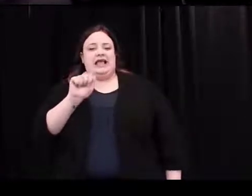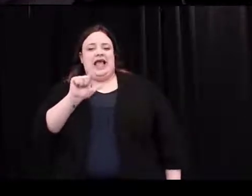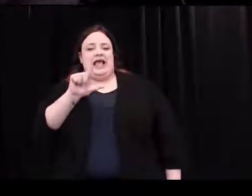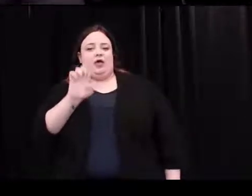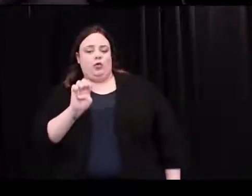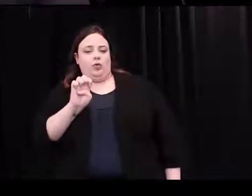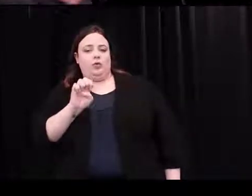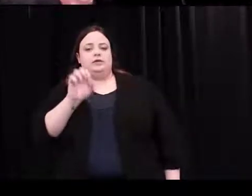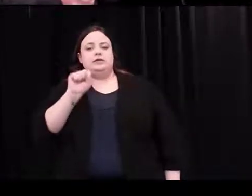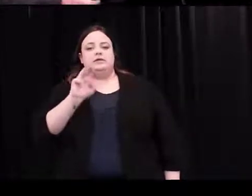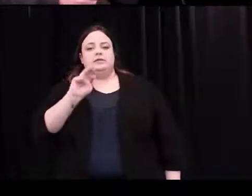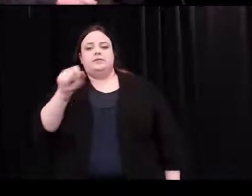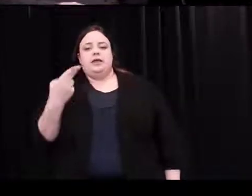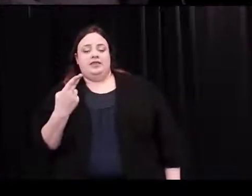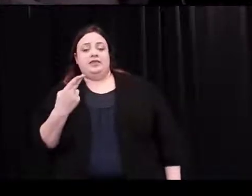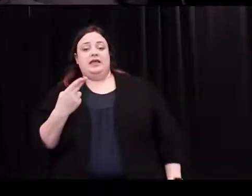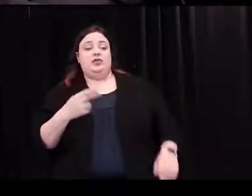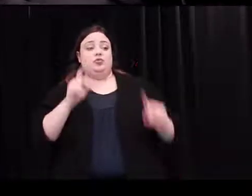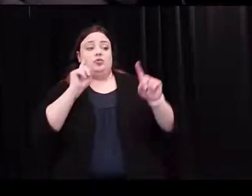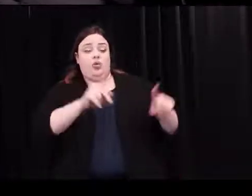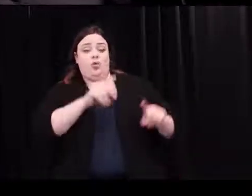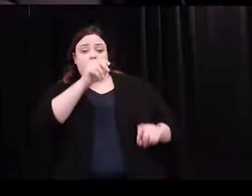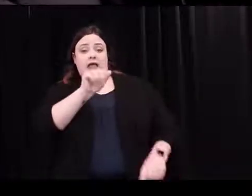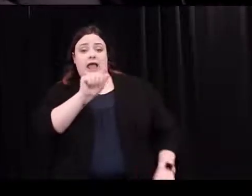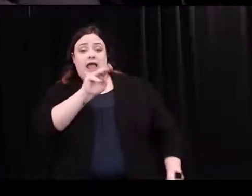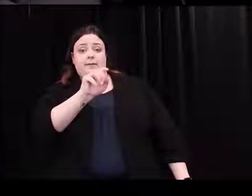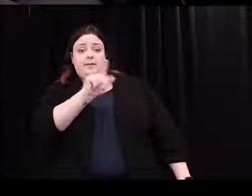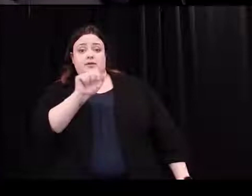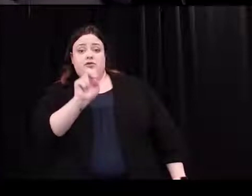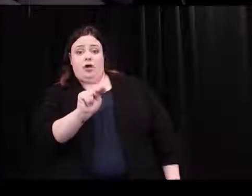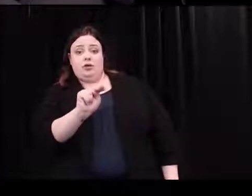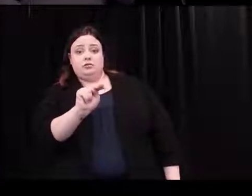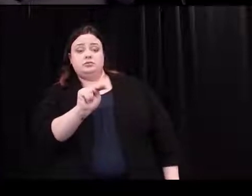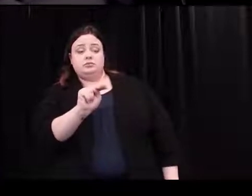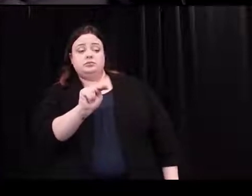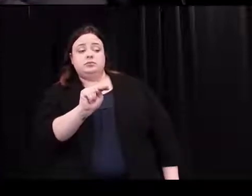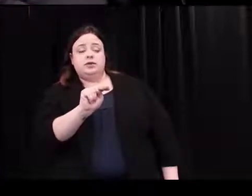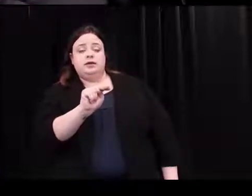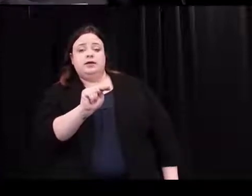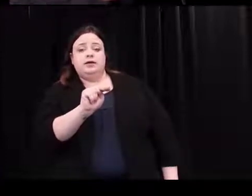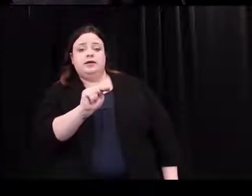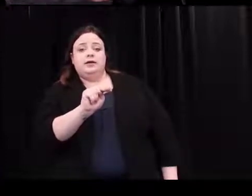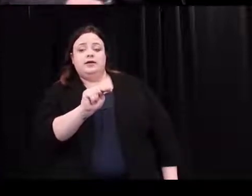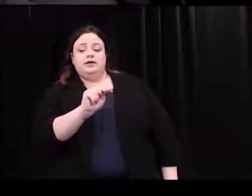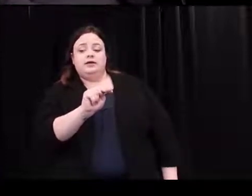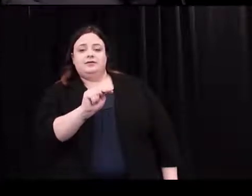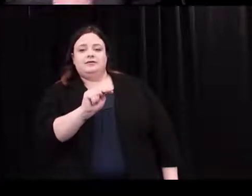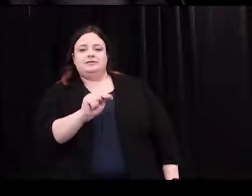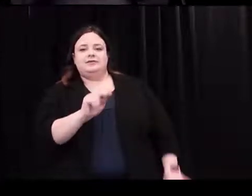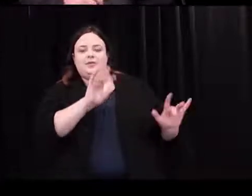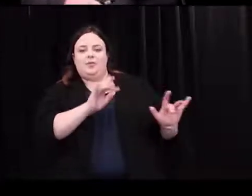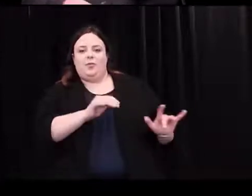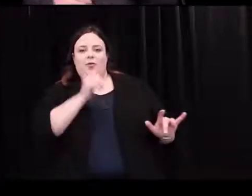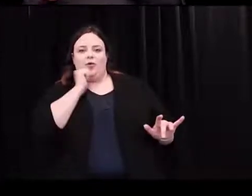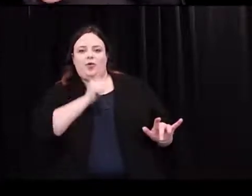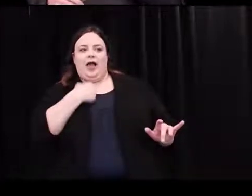I'm sorry not go you can go to Amazon and- this poor girl's I'm stuttering up here and changing